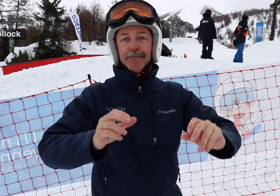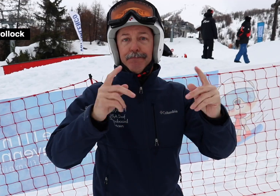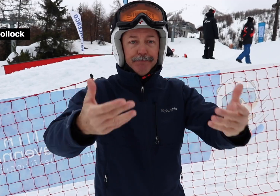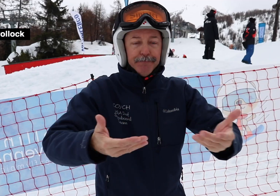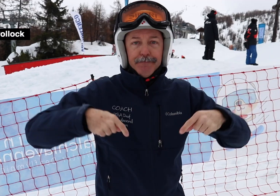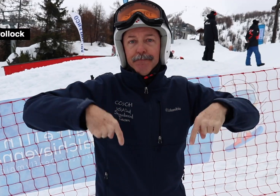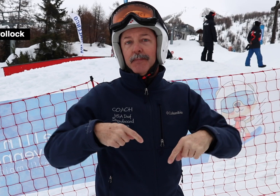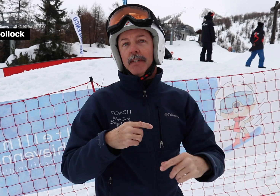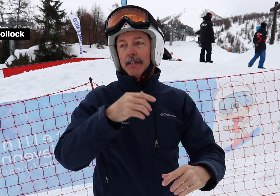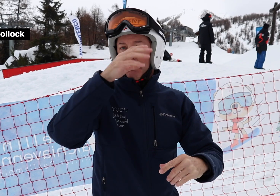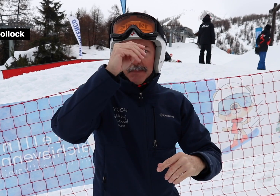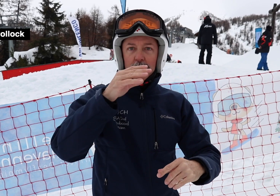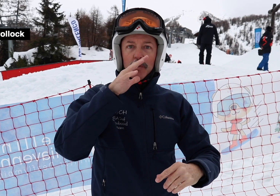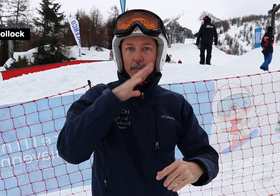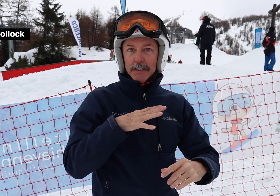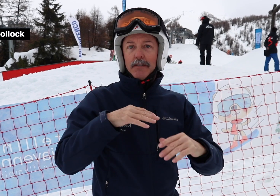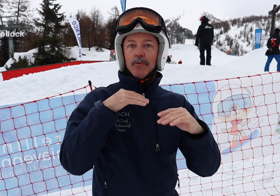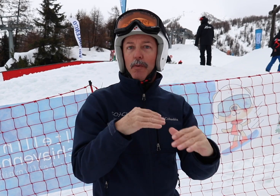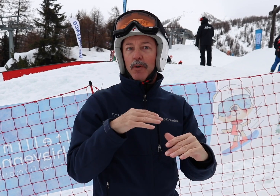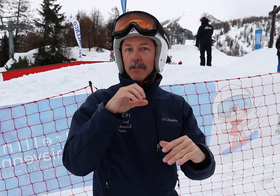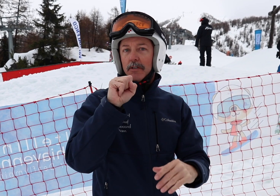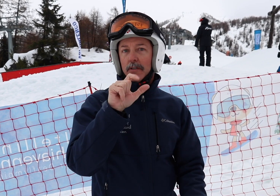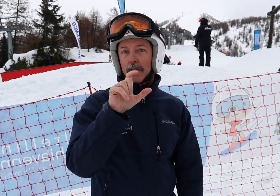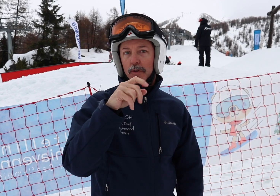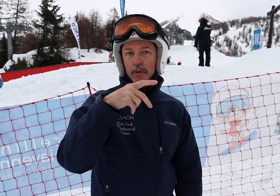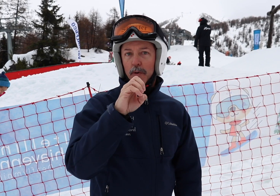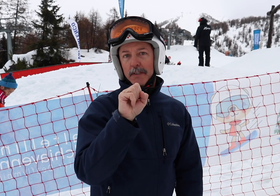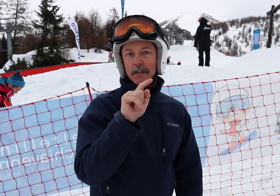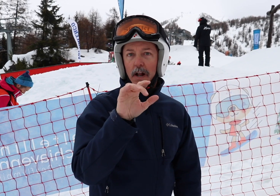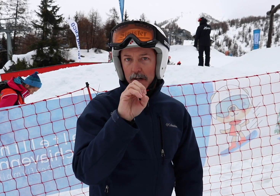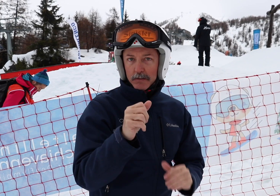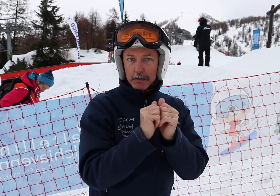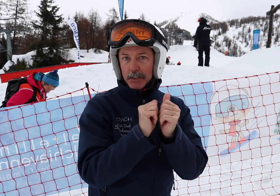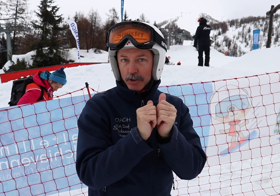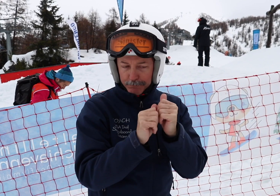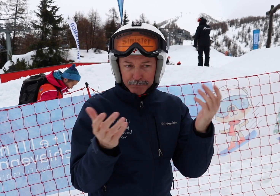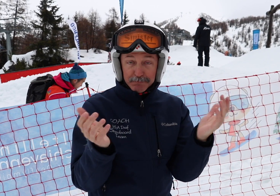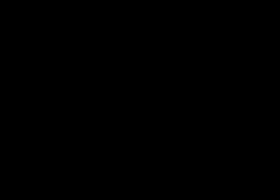Okay, welcome to Men and Women Snowboarding Slopestyle competition.